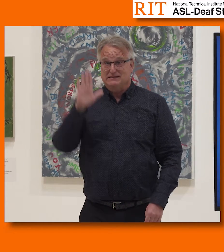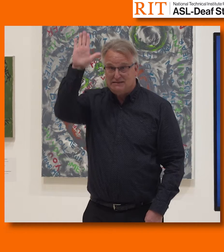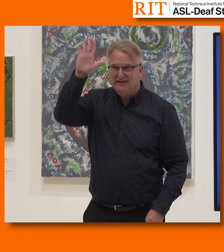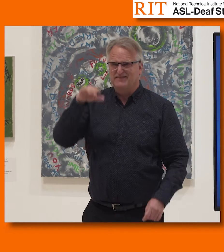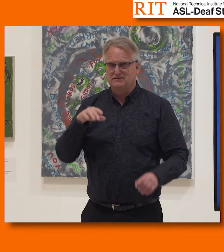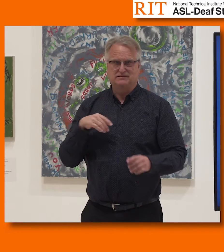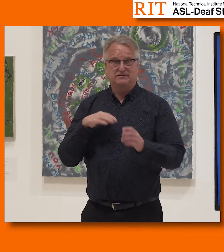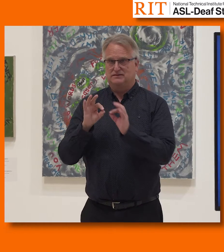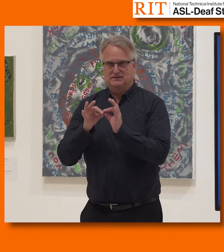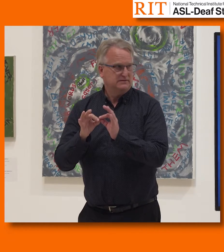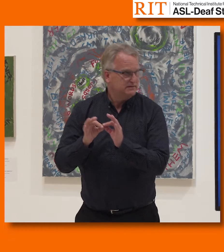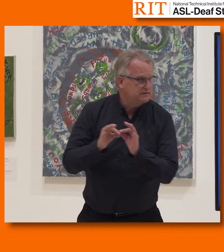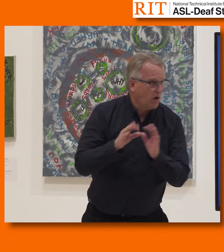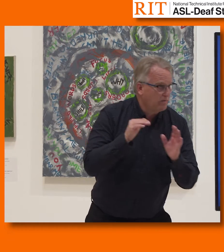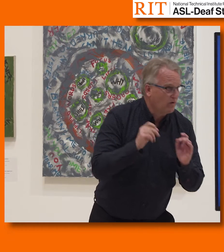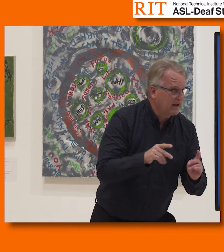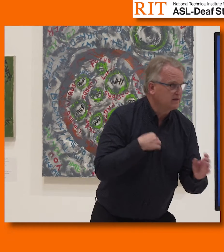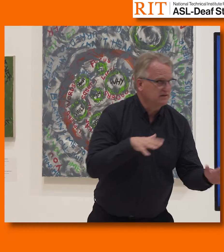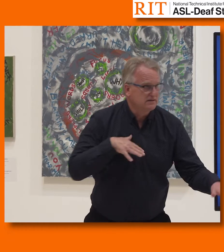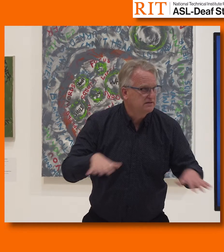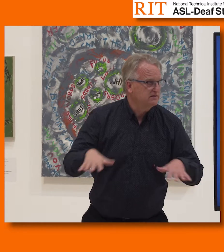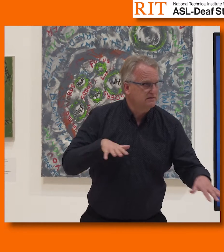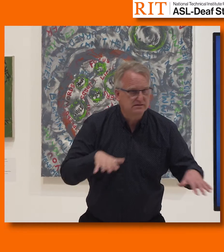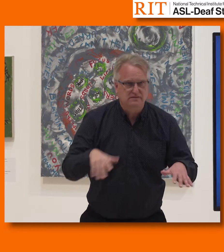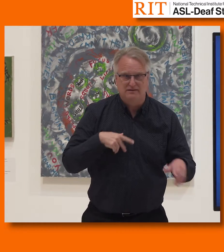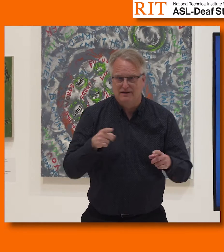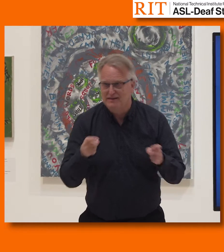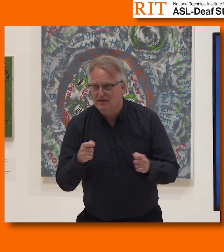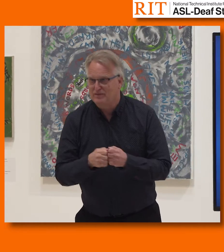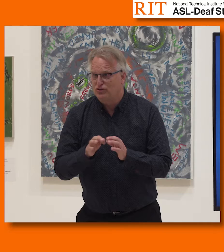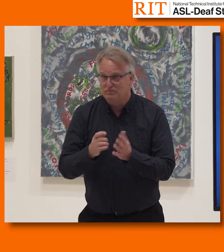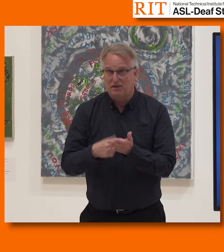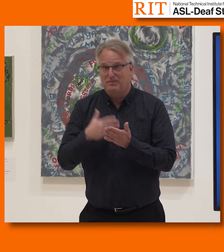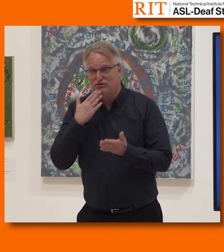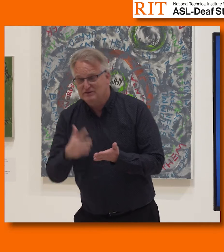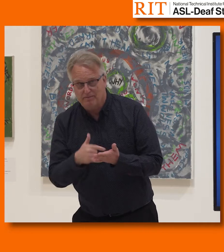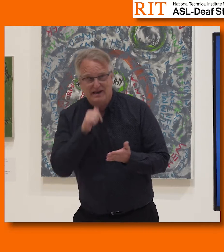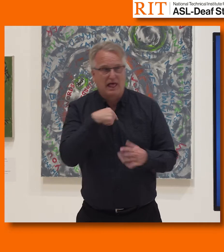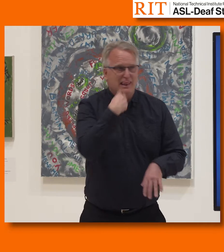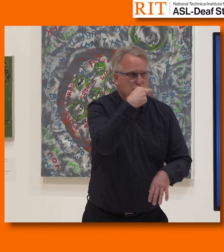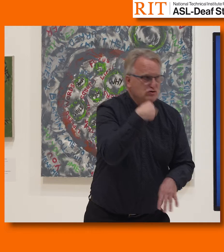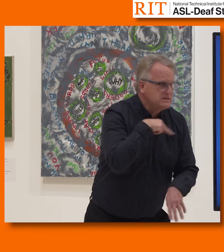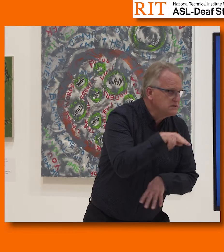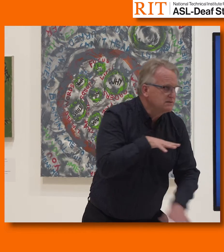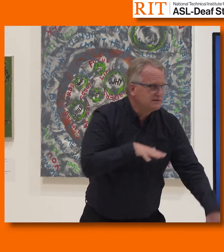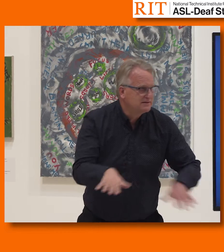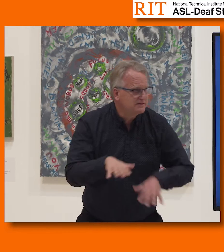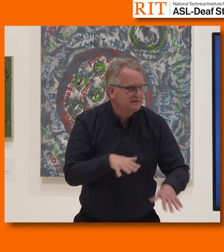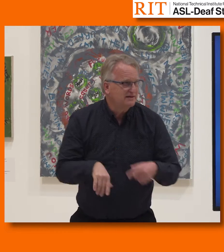Because it's very difficult if you're working with interpreters you're not familiar with. Some of them are good. Some you can lipread easily.